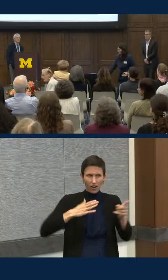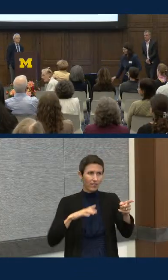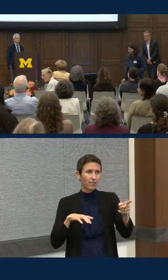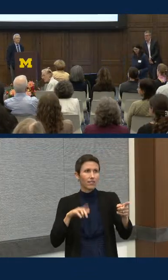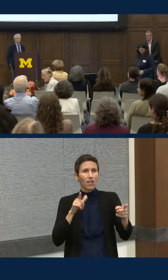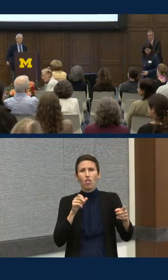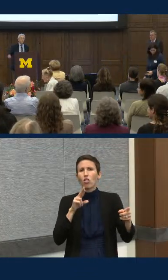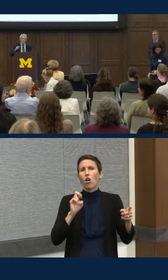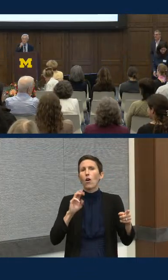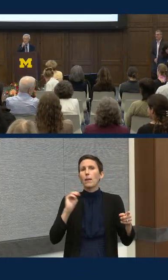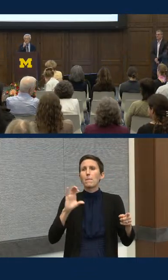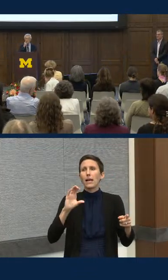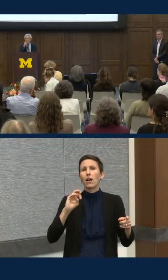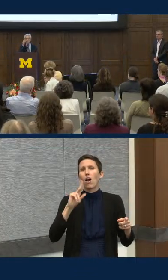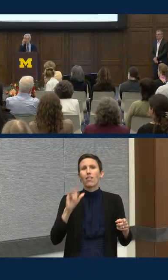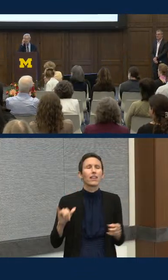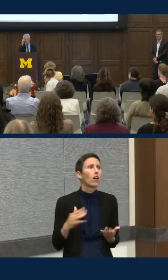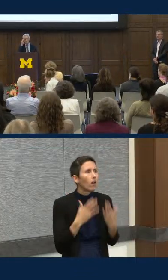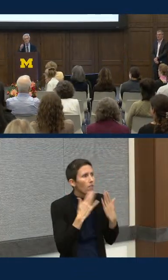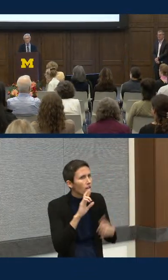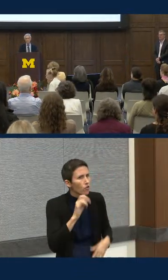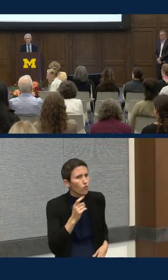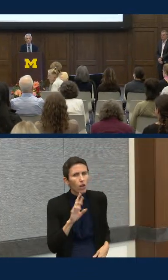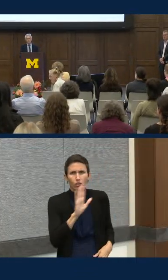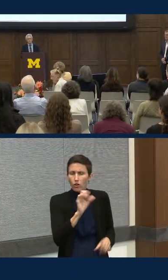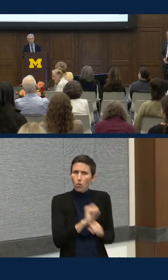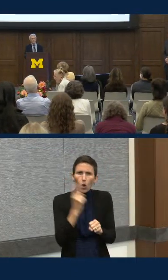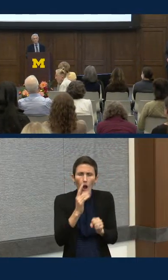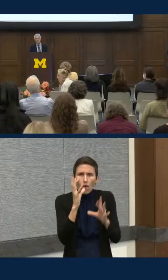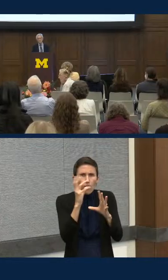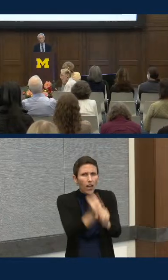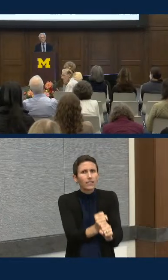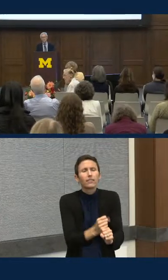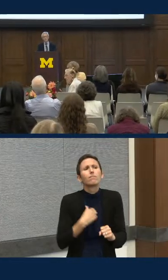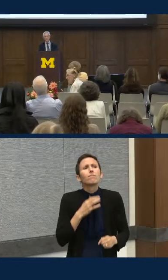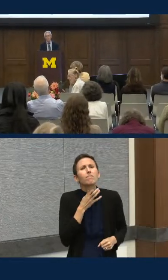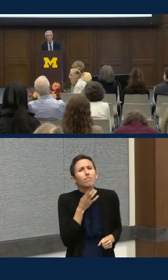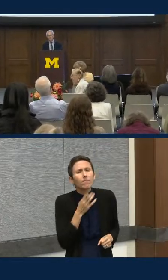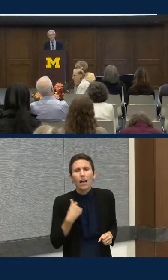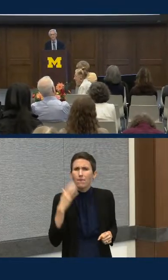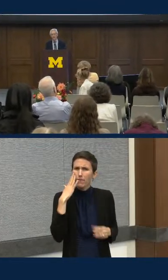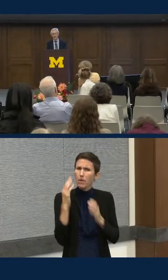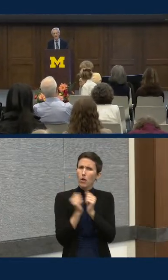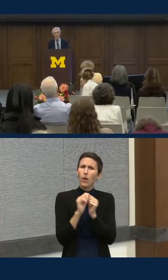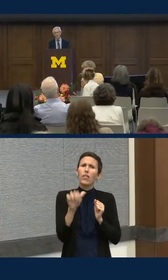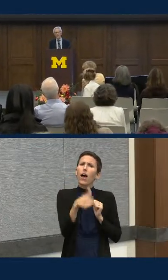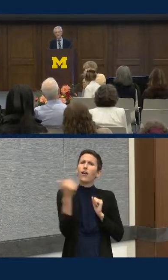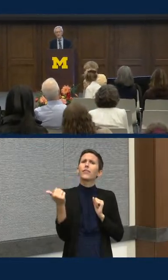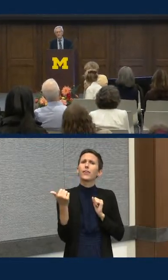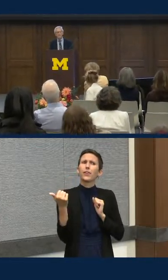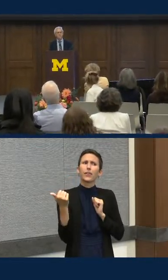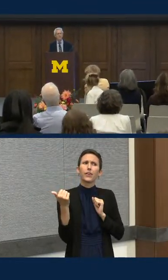Thank you, Roger, always fascinated by your work. I'm